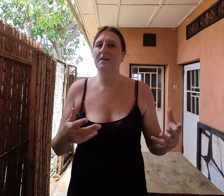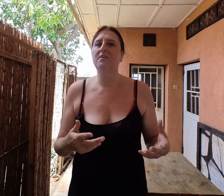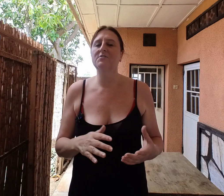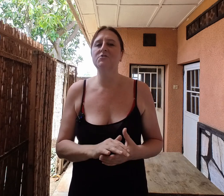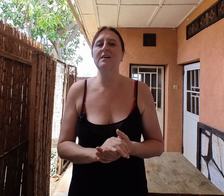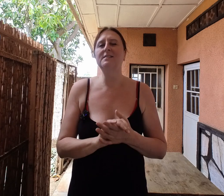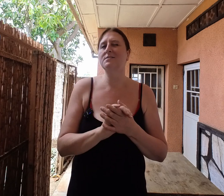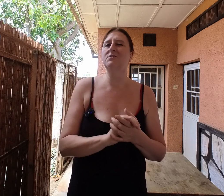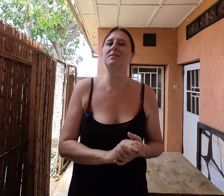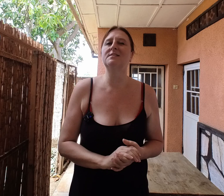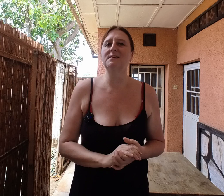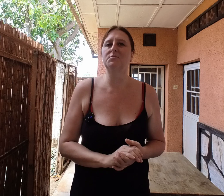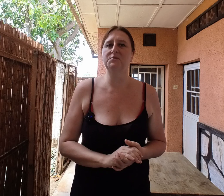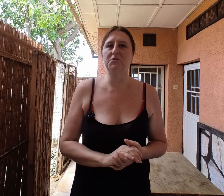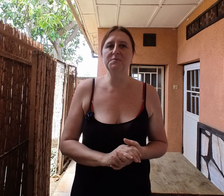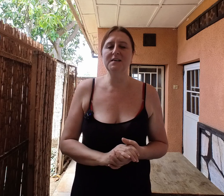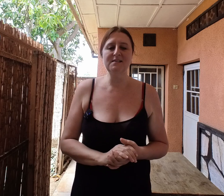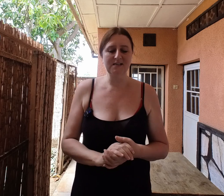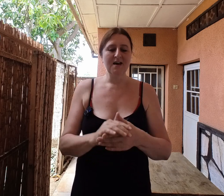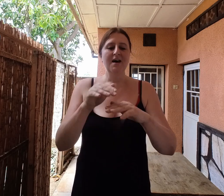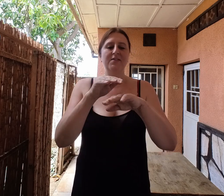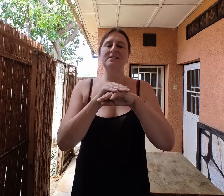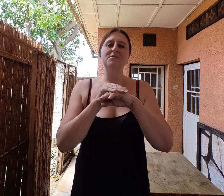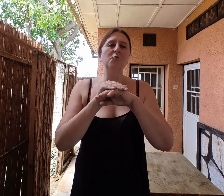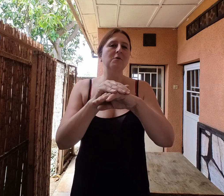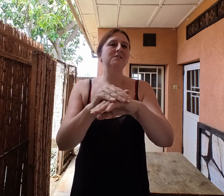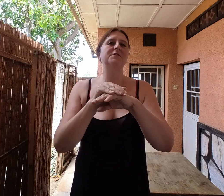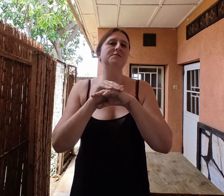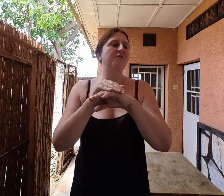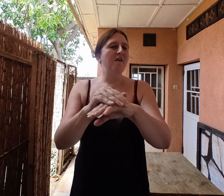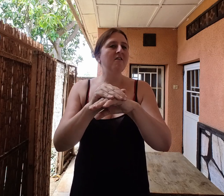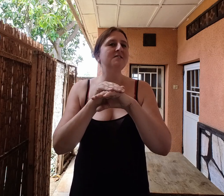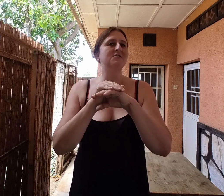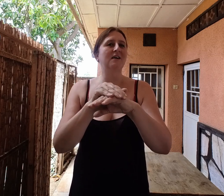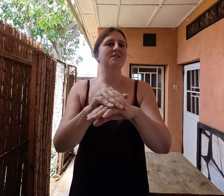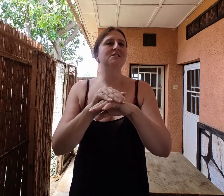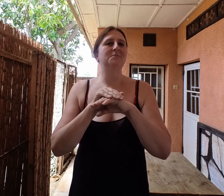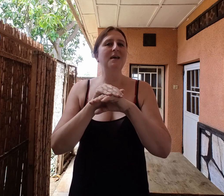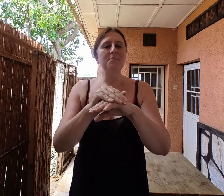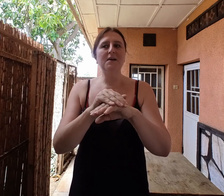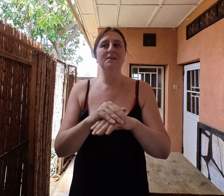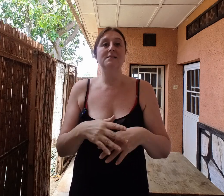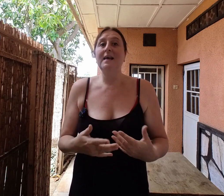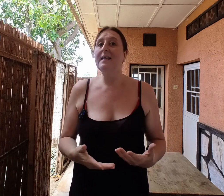for their country, it's a good idea to adopt it. This always feels very strange to me because,